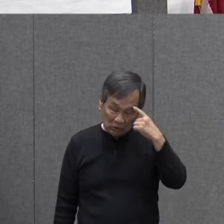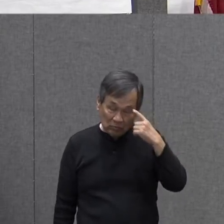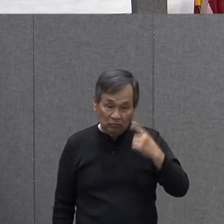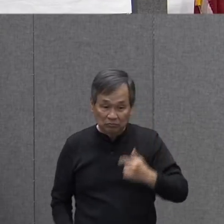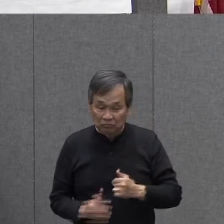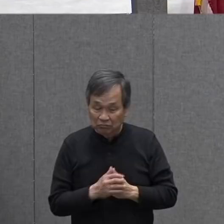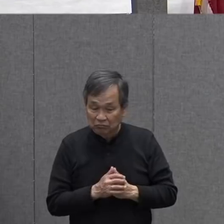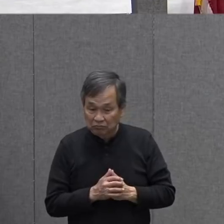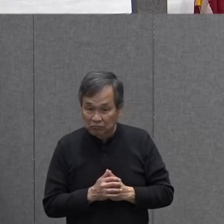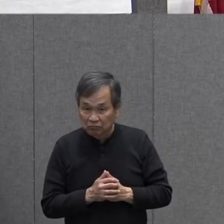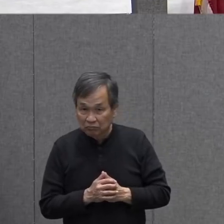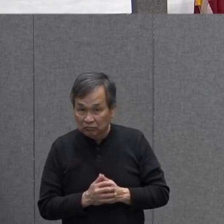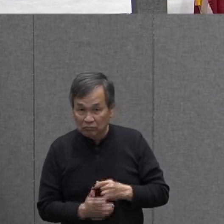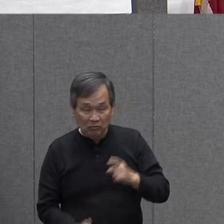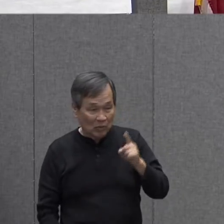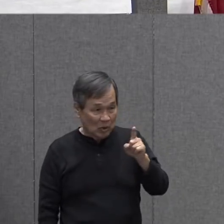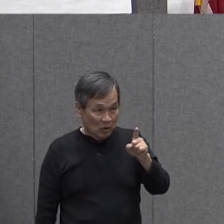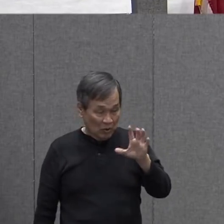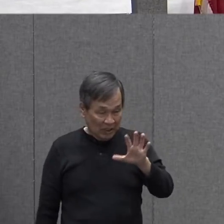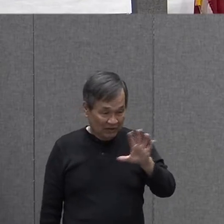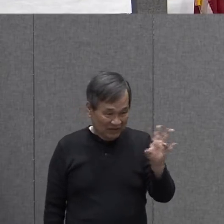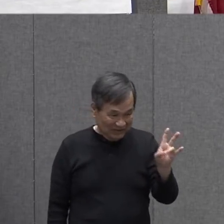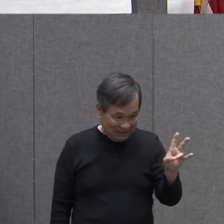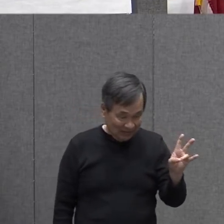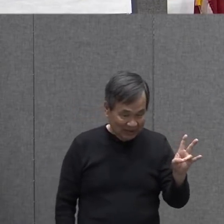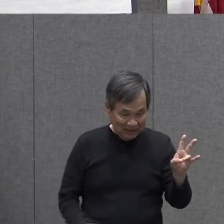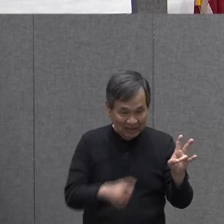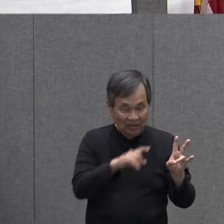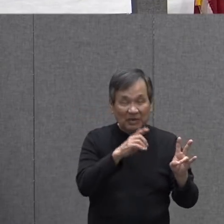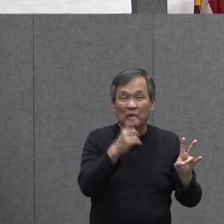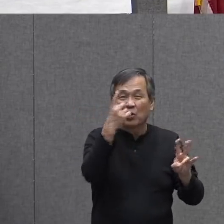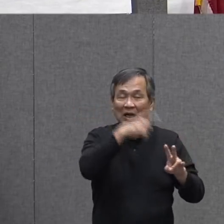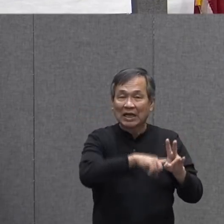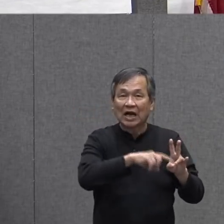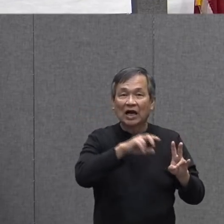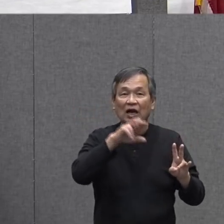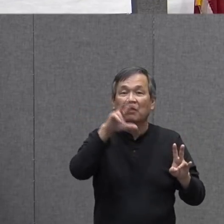to get from 157 to 187, I could make one big jump of 30.